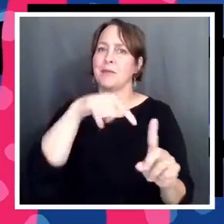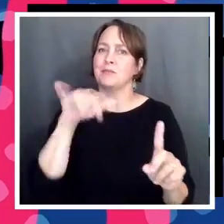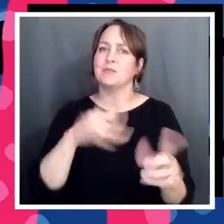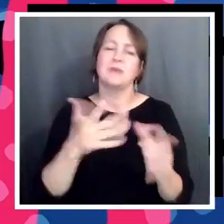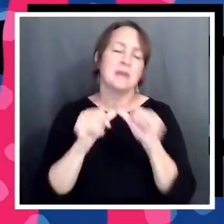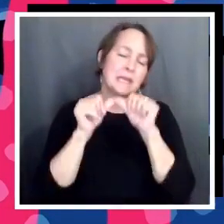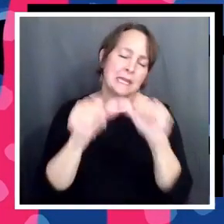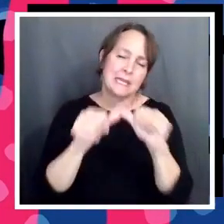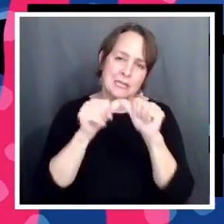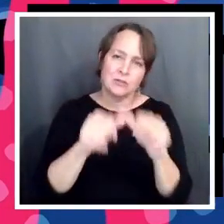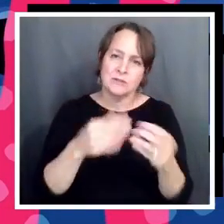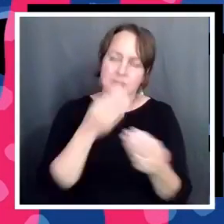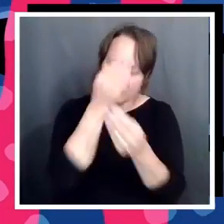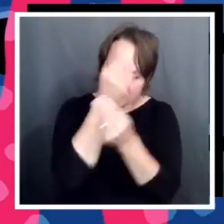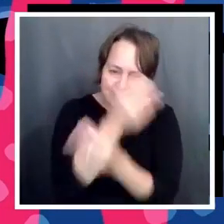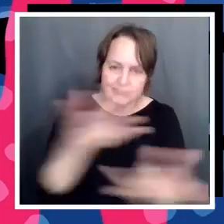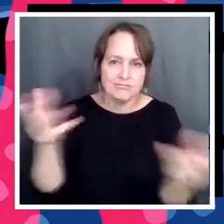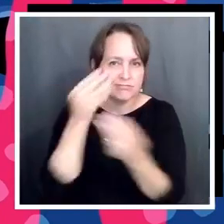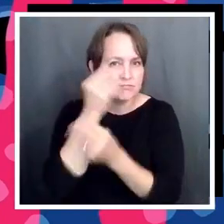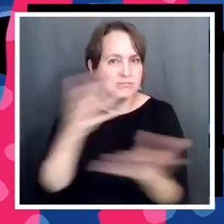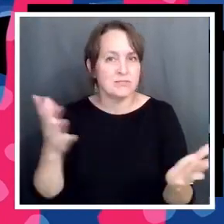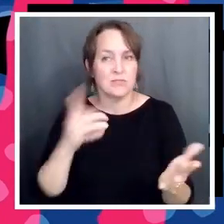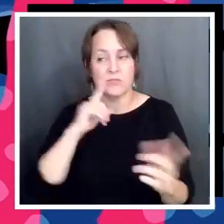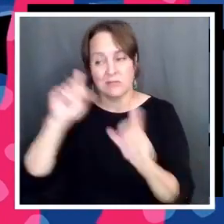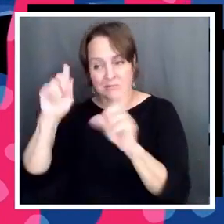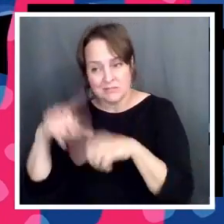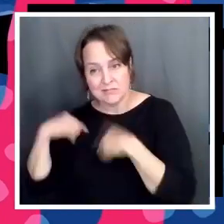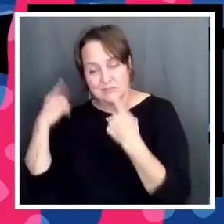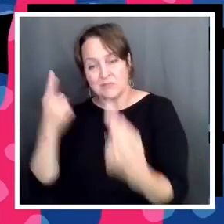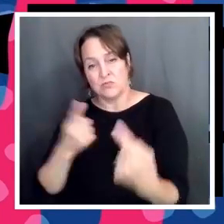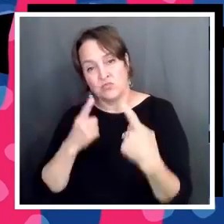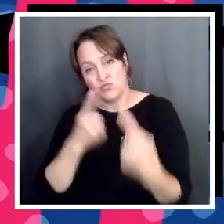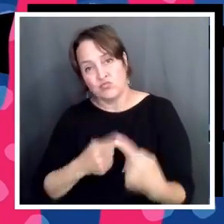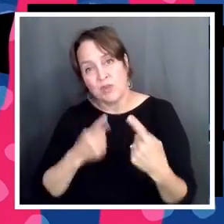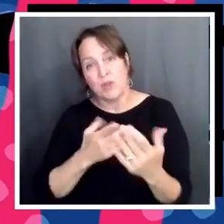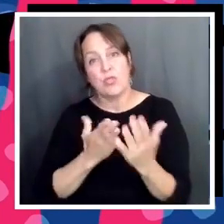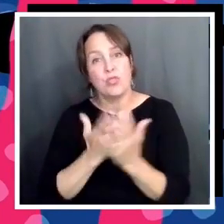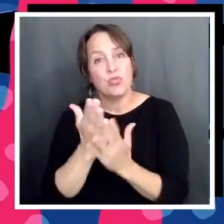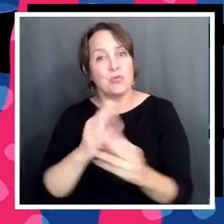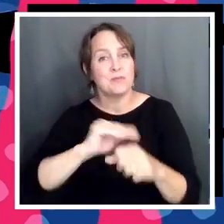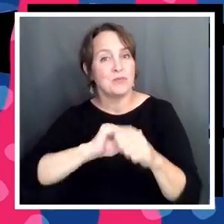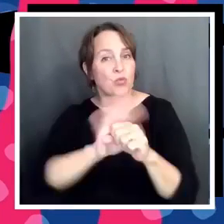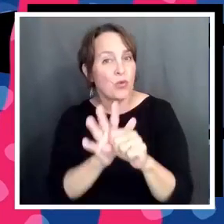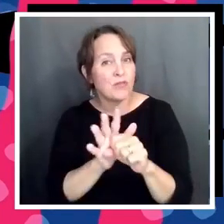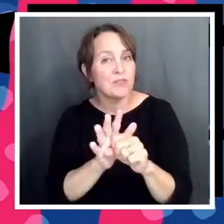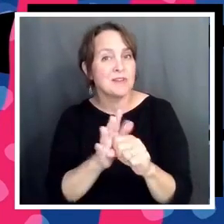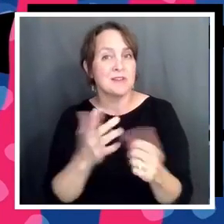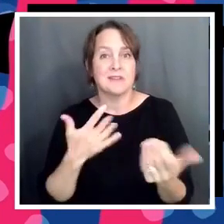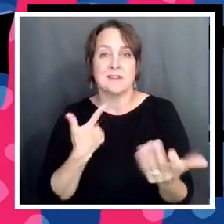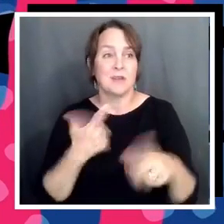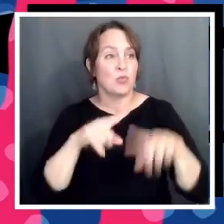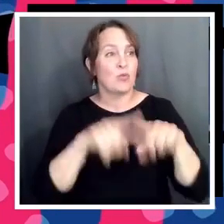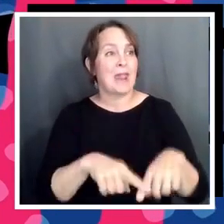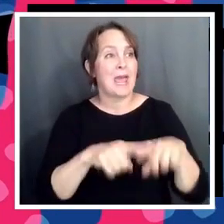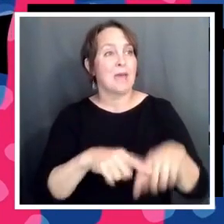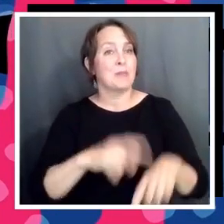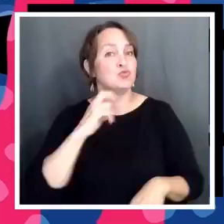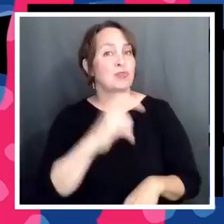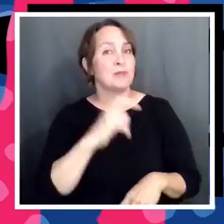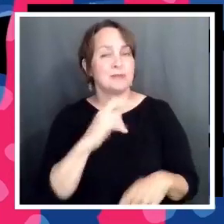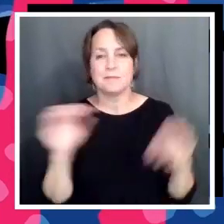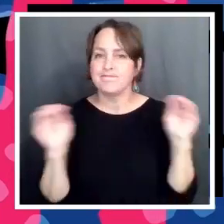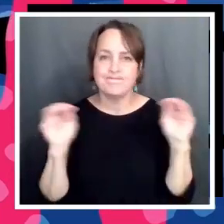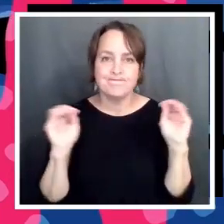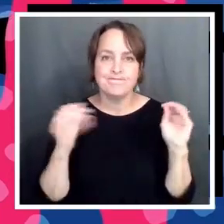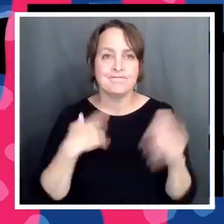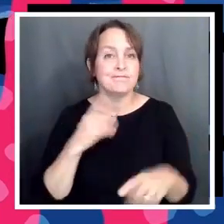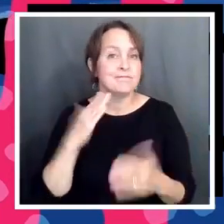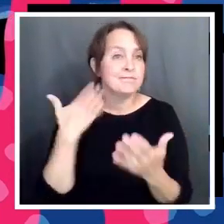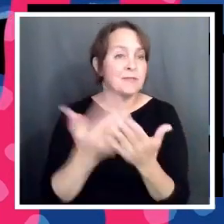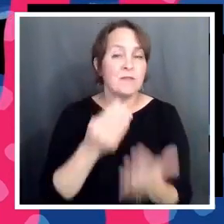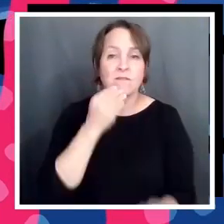YOU ARE GOING TO MAKE A CHANGE.